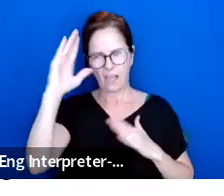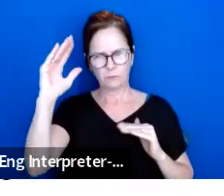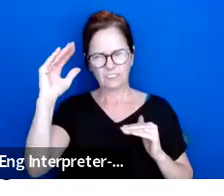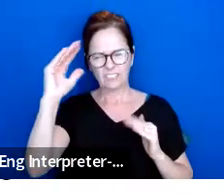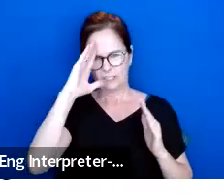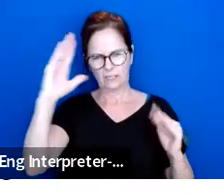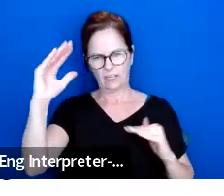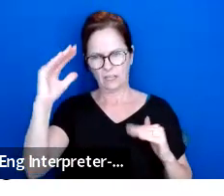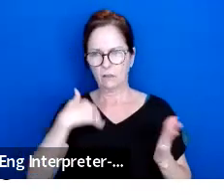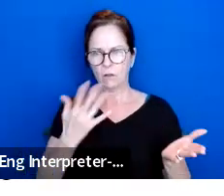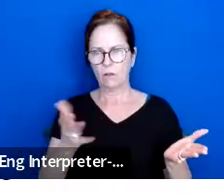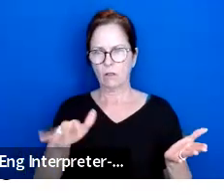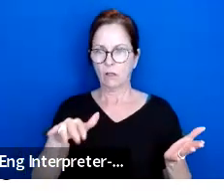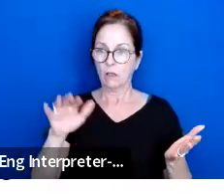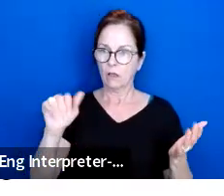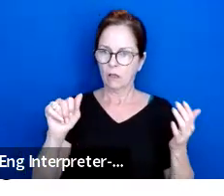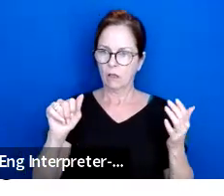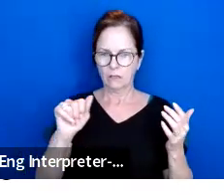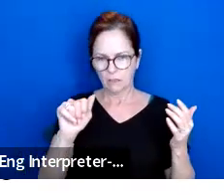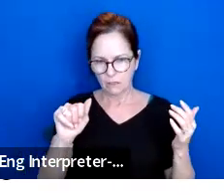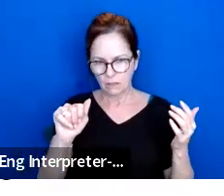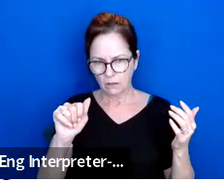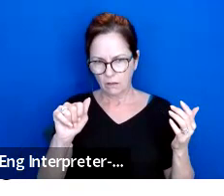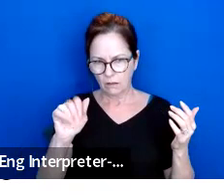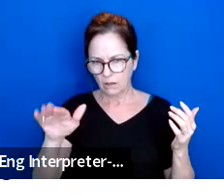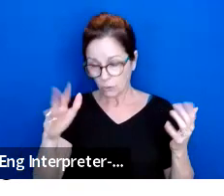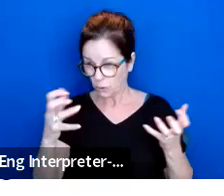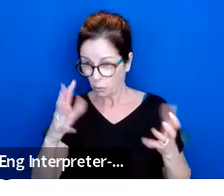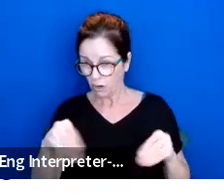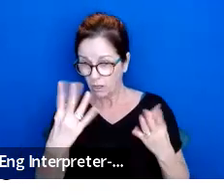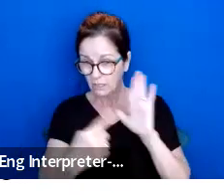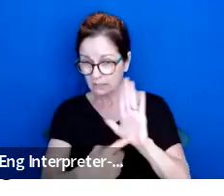Do you want to provide an example.